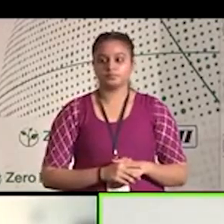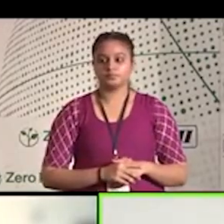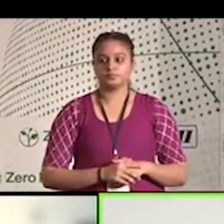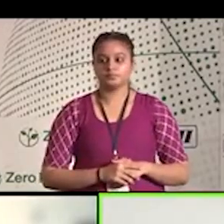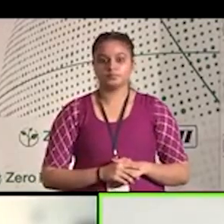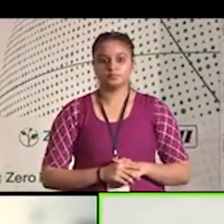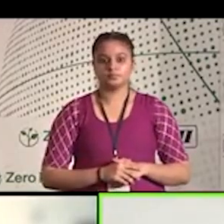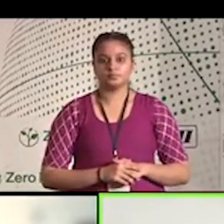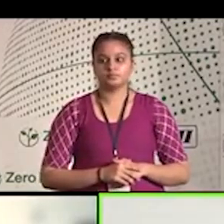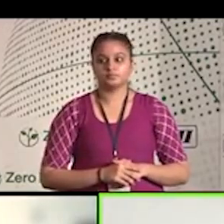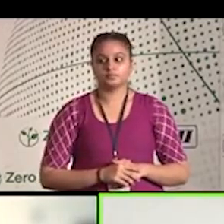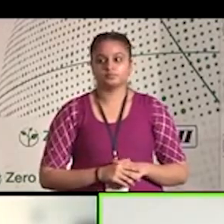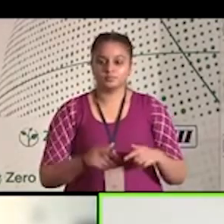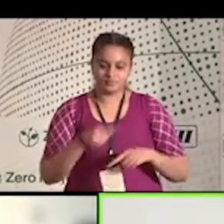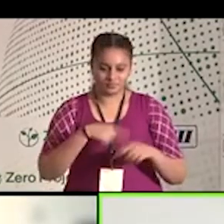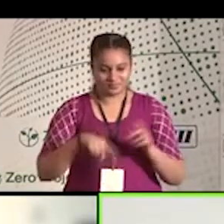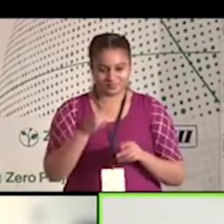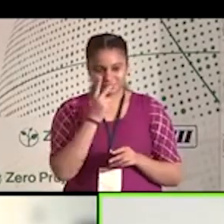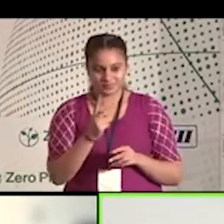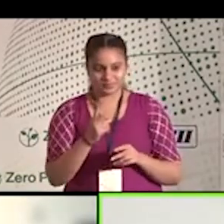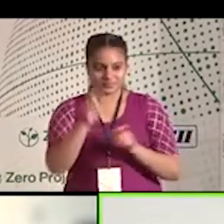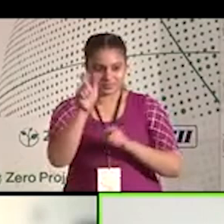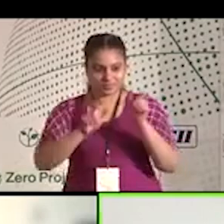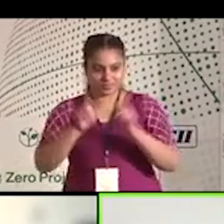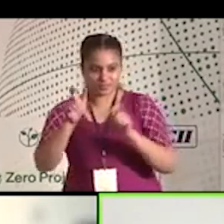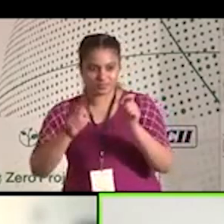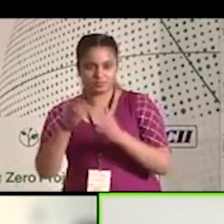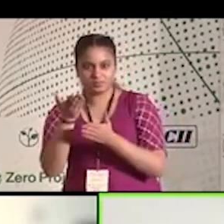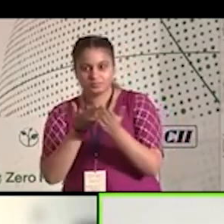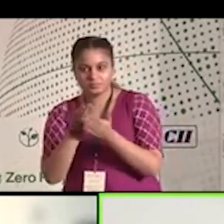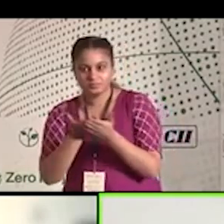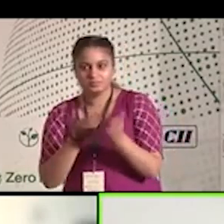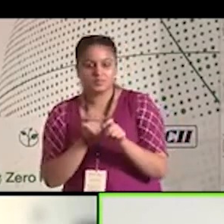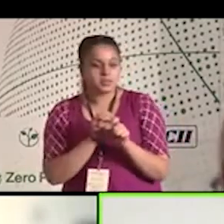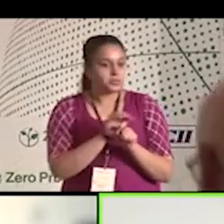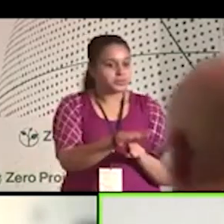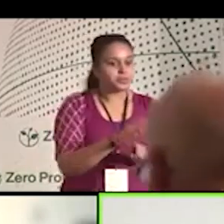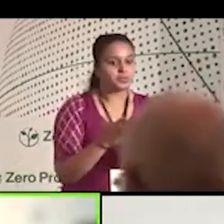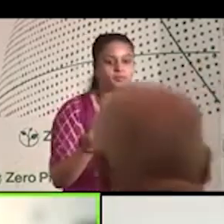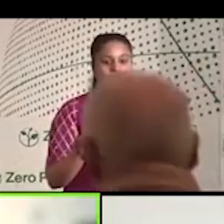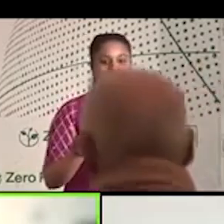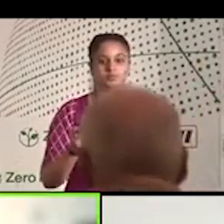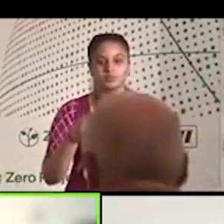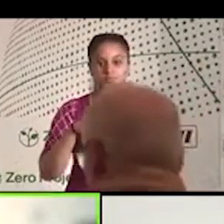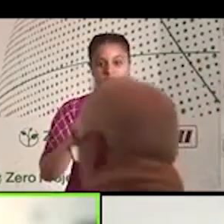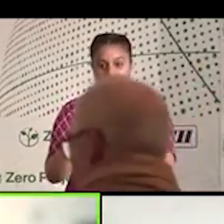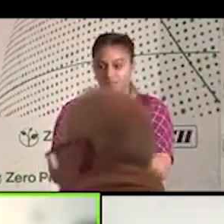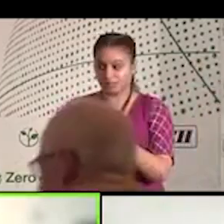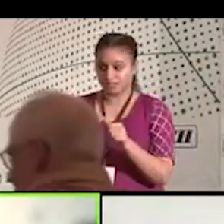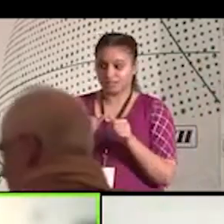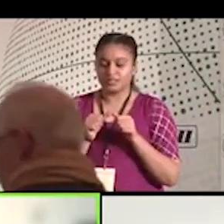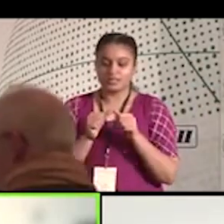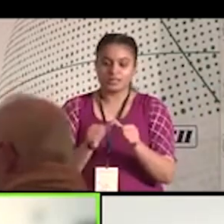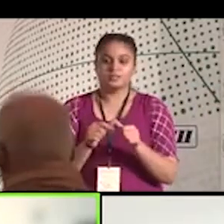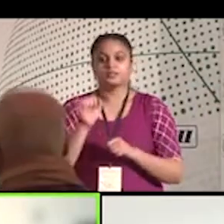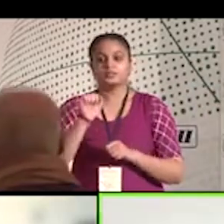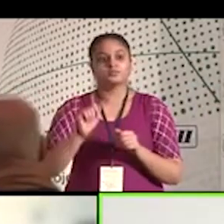have thrown out there as visa for people to reflect on. I think hearing from your question. Absolutely you did.